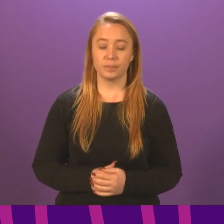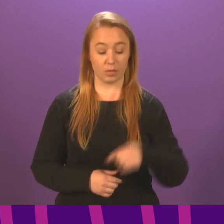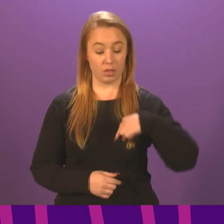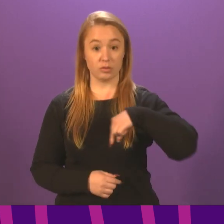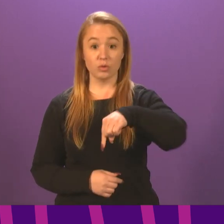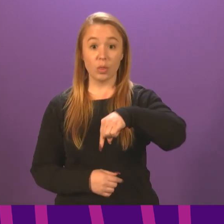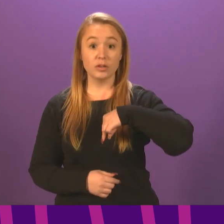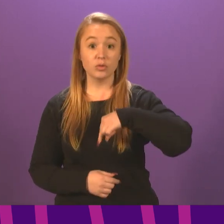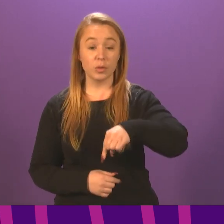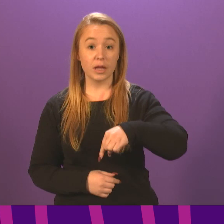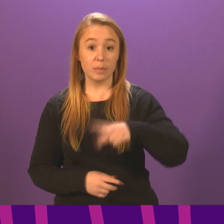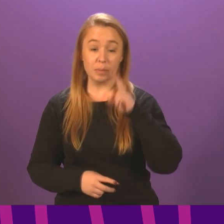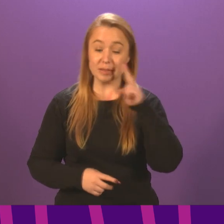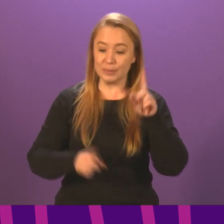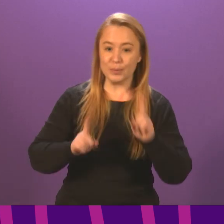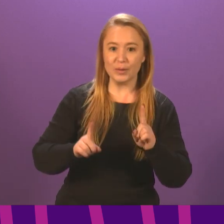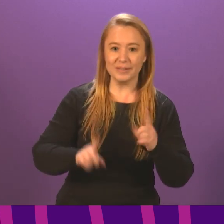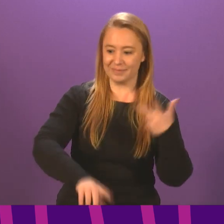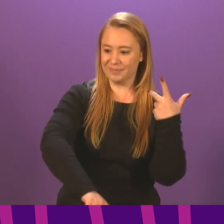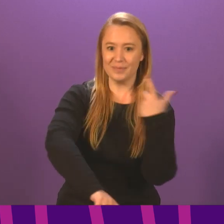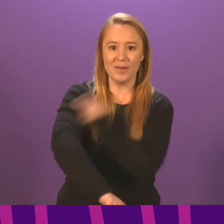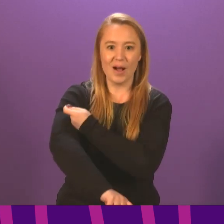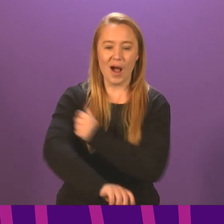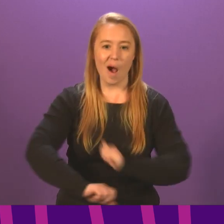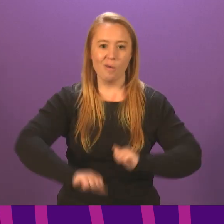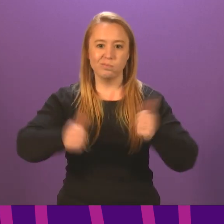This week has seen the encouraging sight of the first Covid vaccines reaching care home